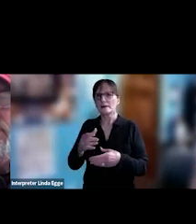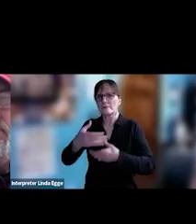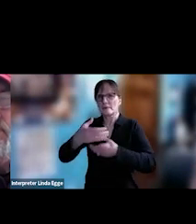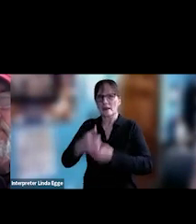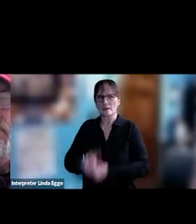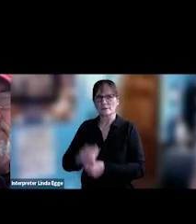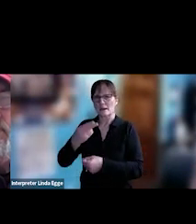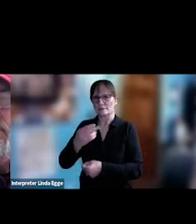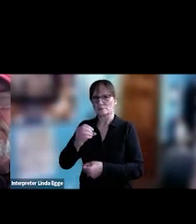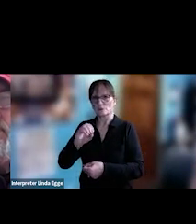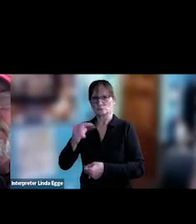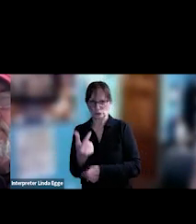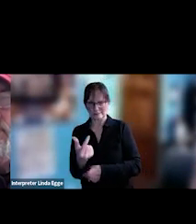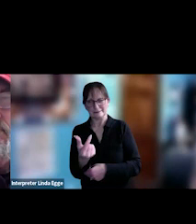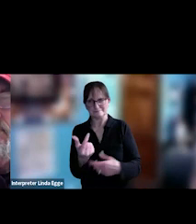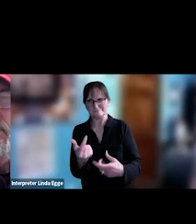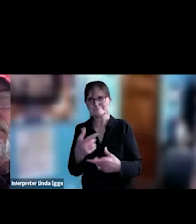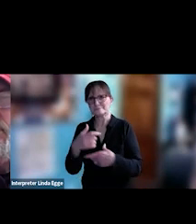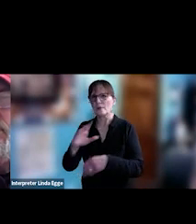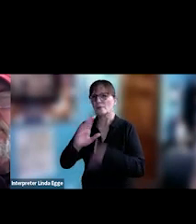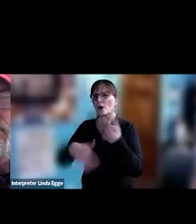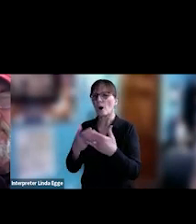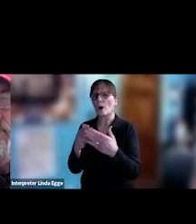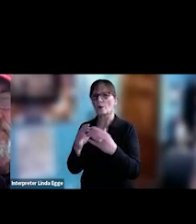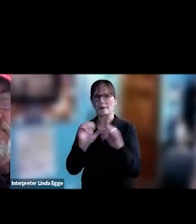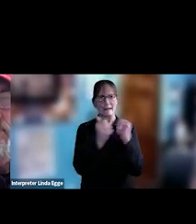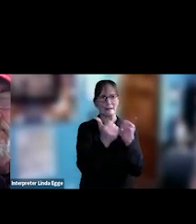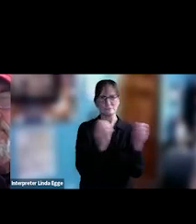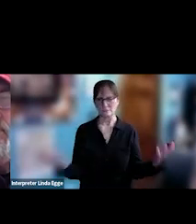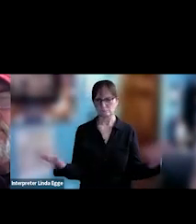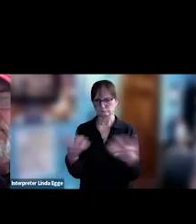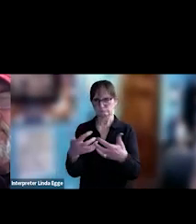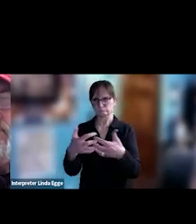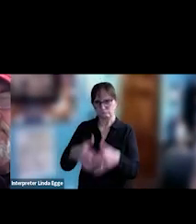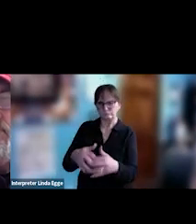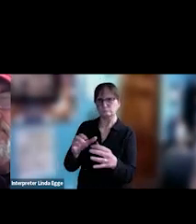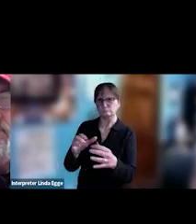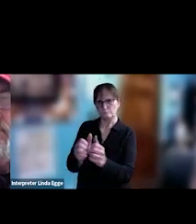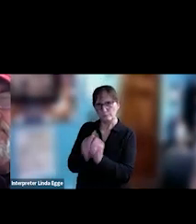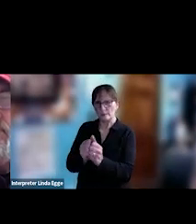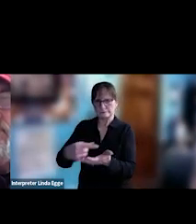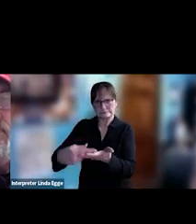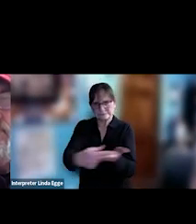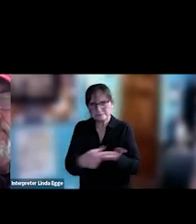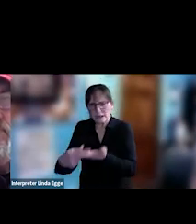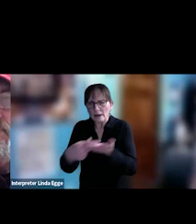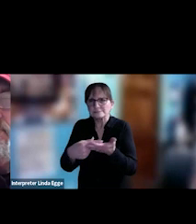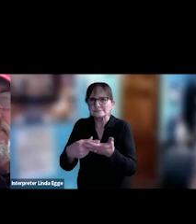and that's where all the agencies come together, discuss homeless issues they're facing with the shelters,